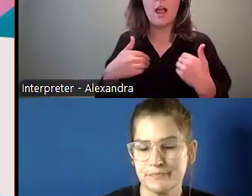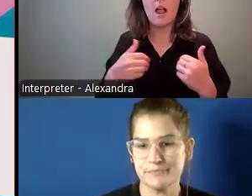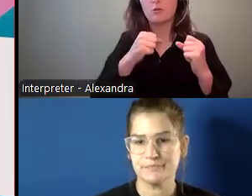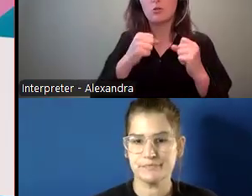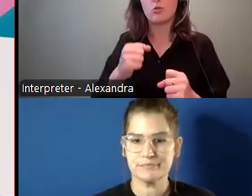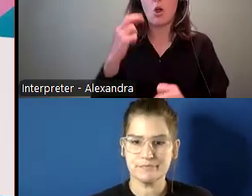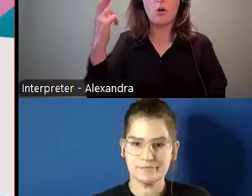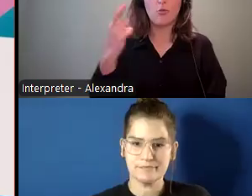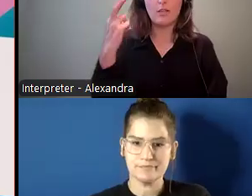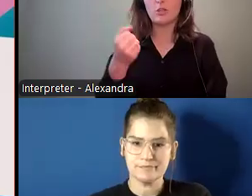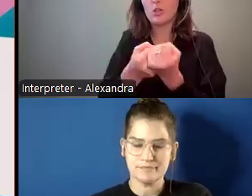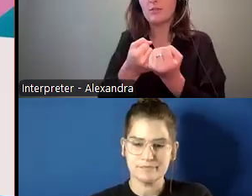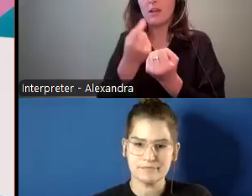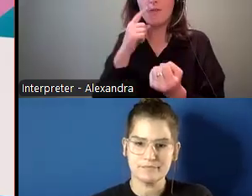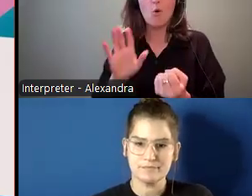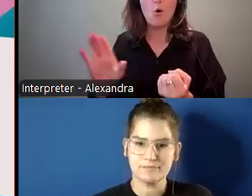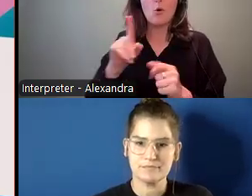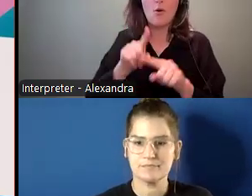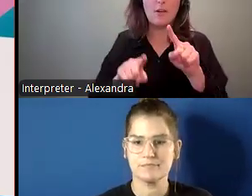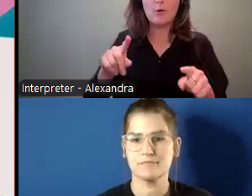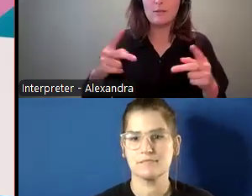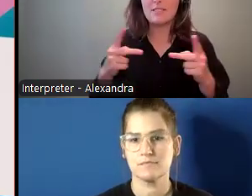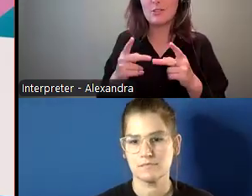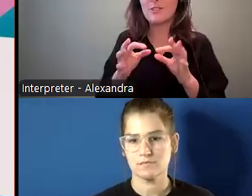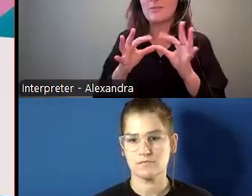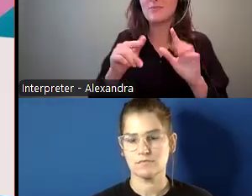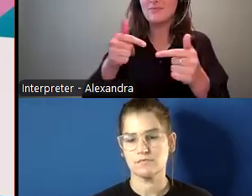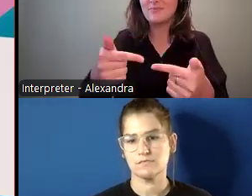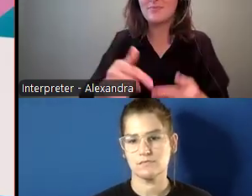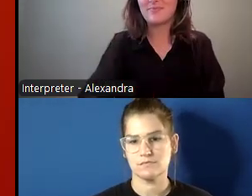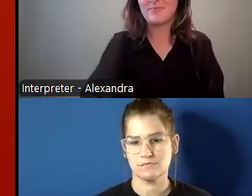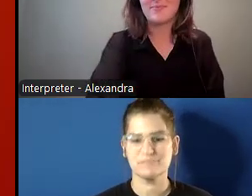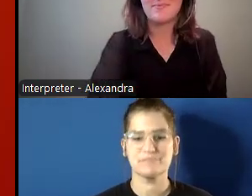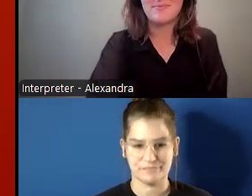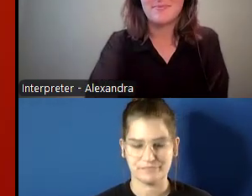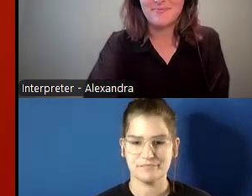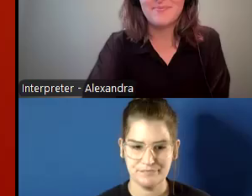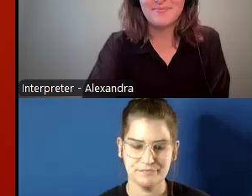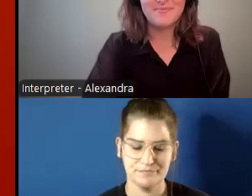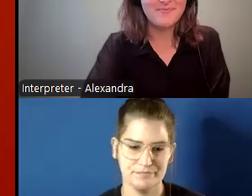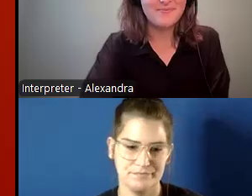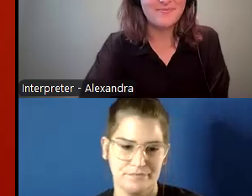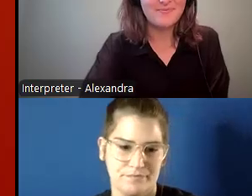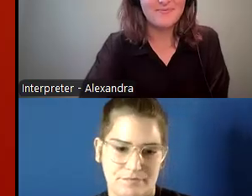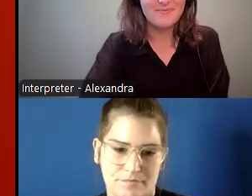for your various positions. Let me proceed and share my perspective